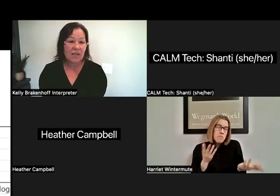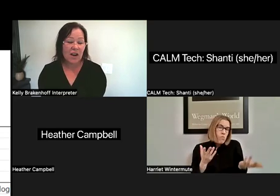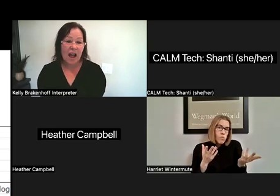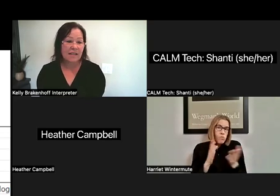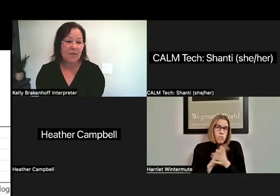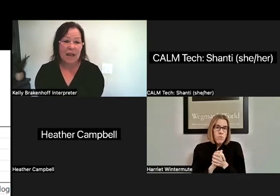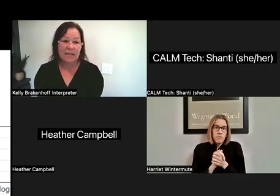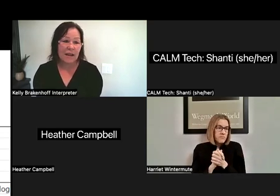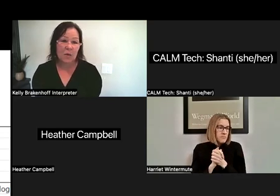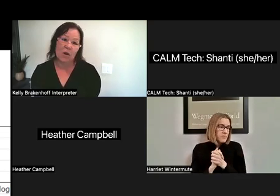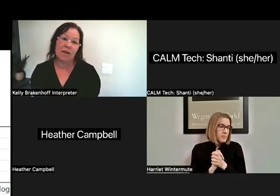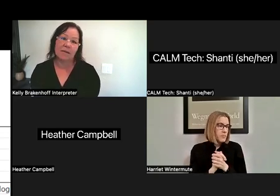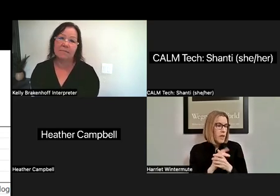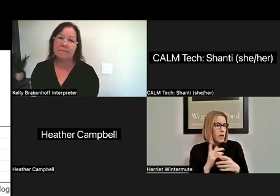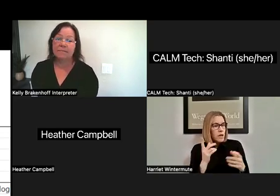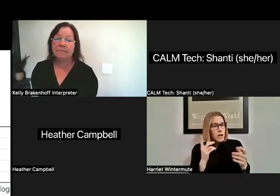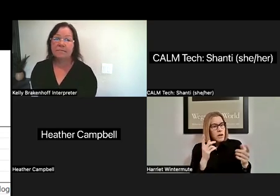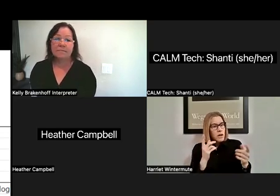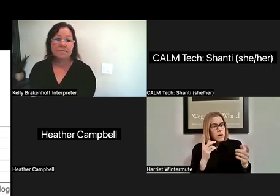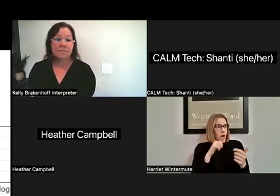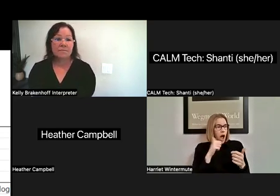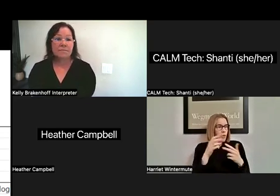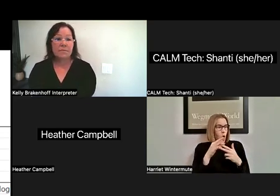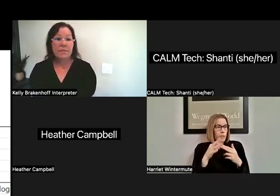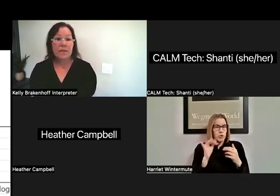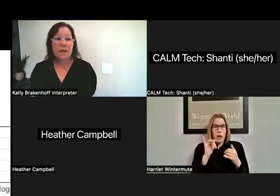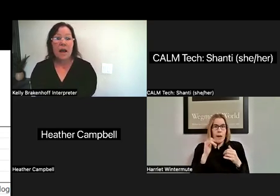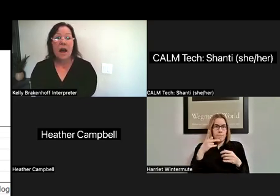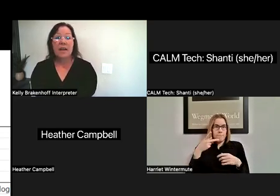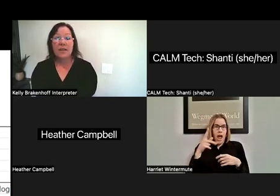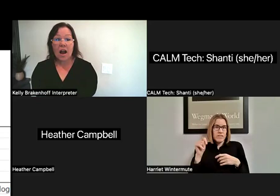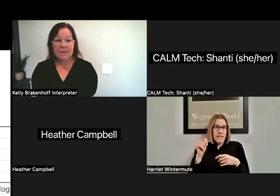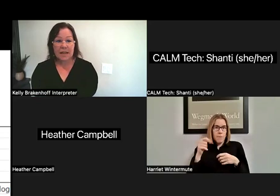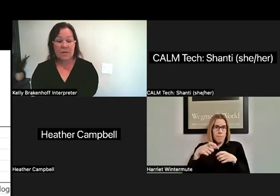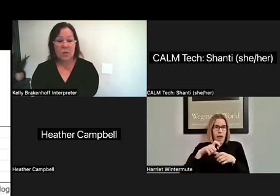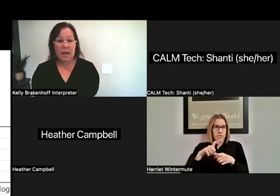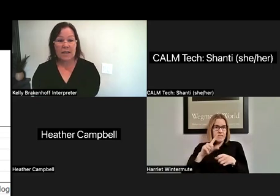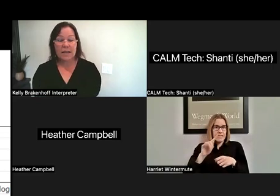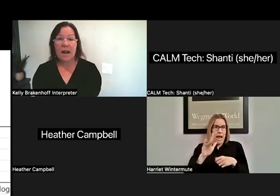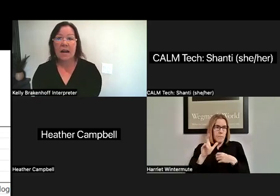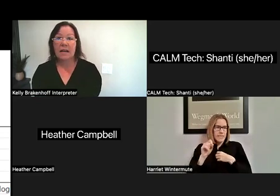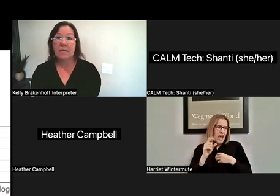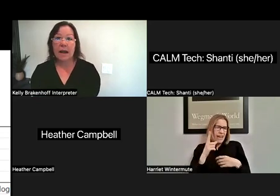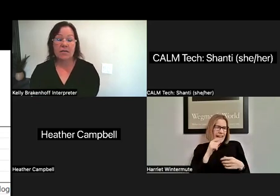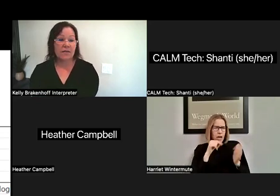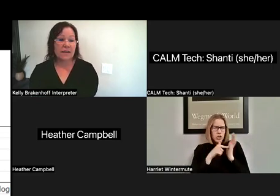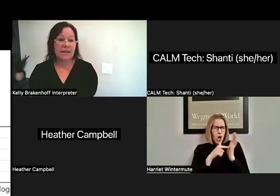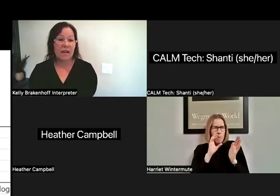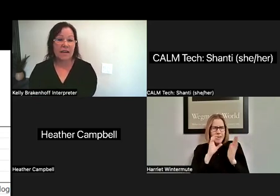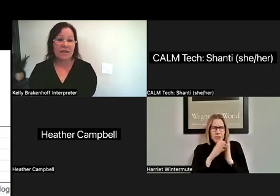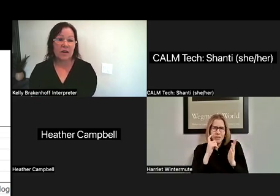different kinds of ways that it would work. Another option with Microsoft excel is you can